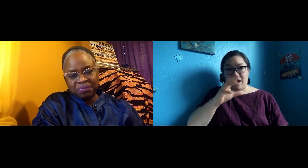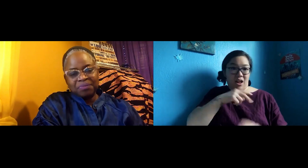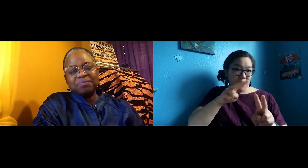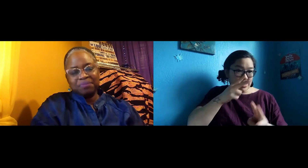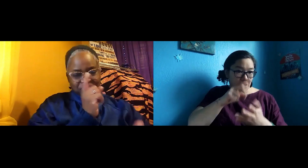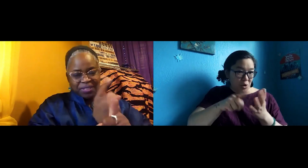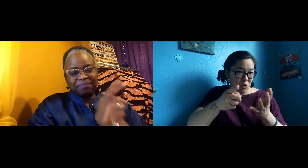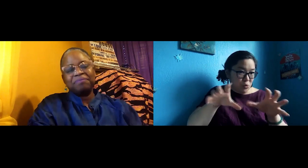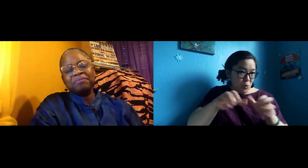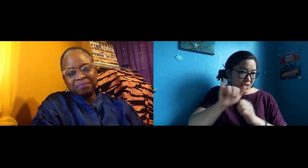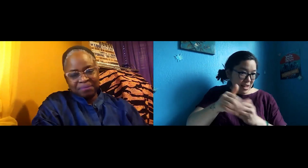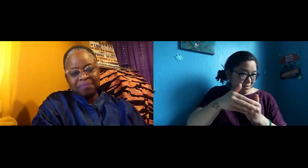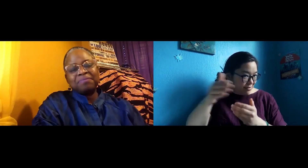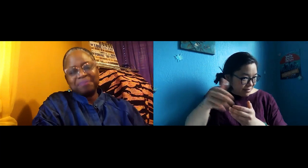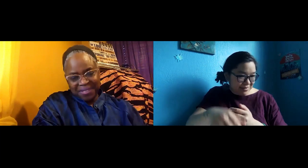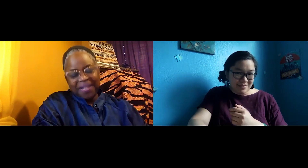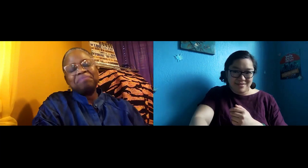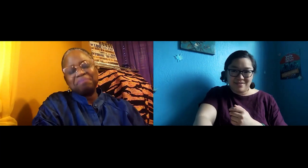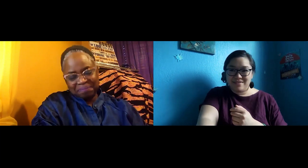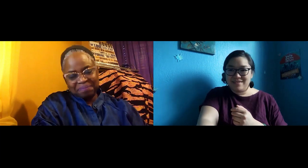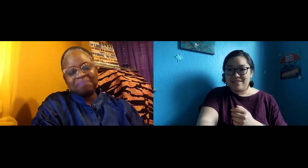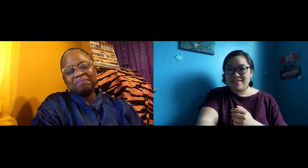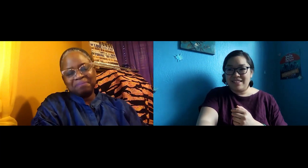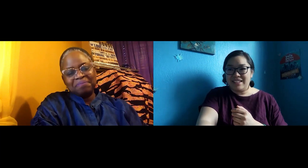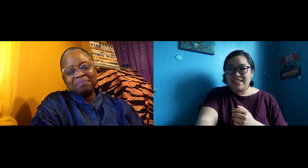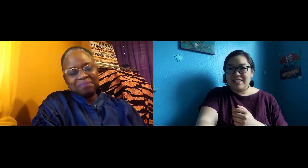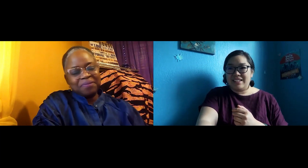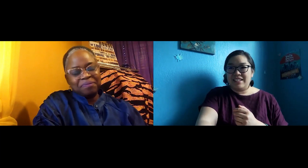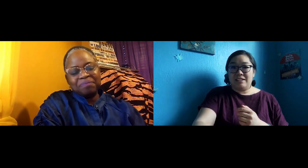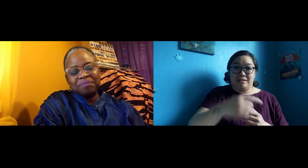and how cool!' It's nice that you can apply your experience directly to your work at VOCA. I really